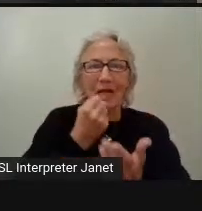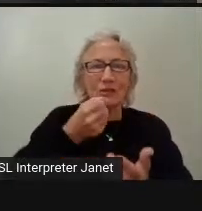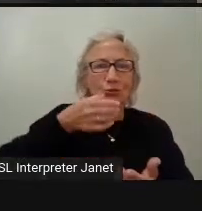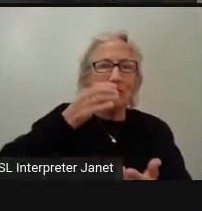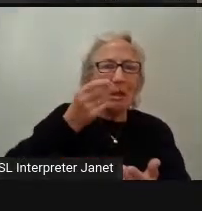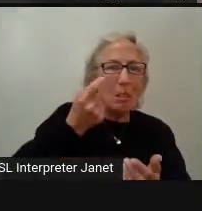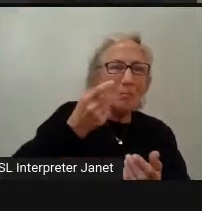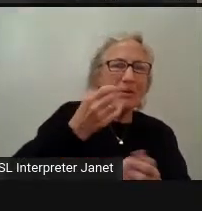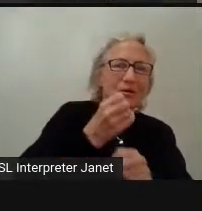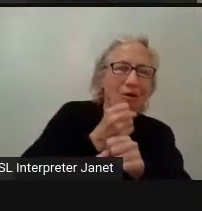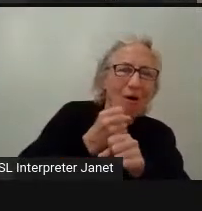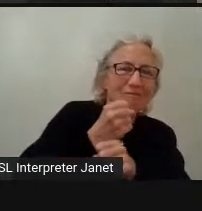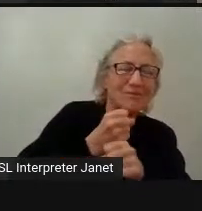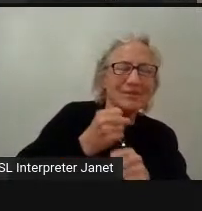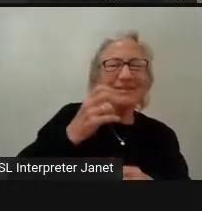I would say we would